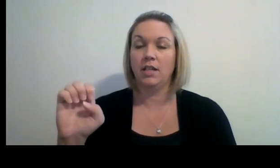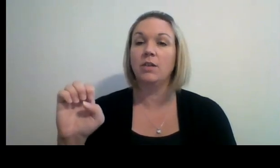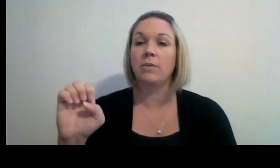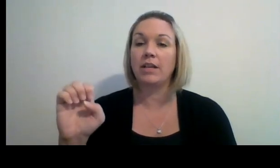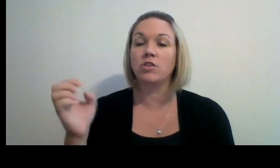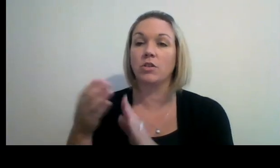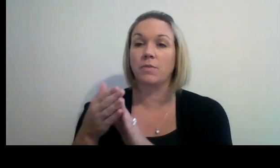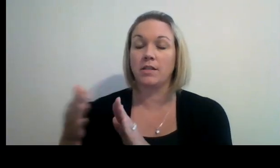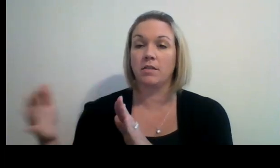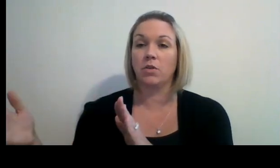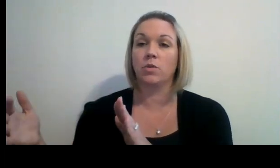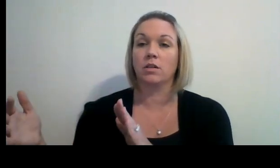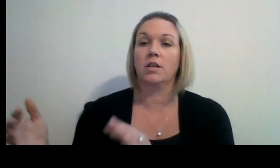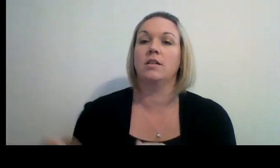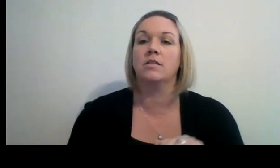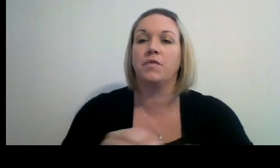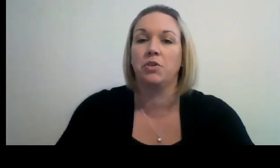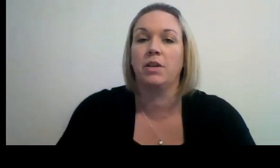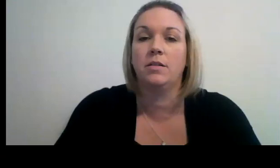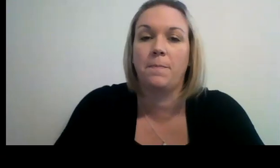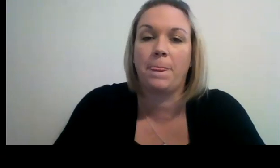And then we make sure the rest of the word is fluid.